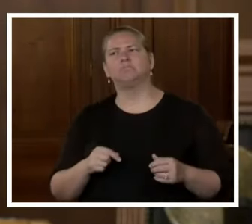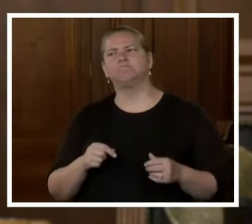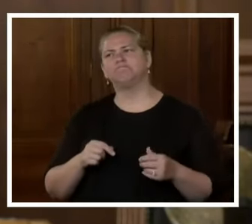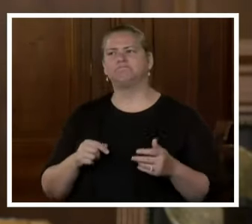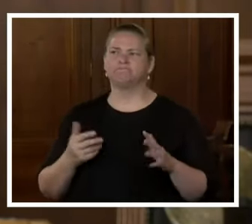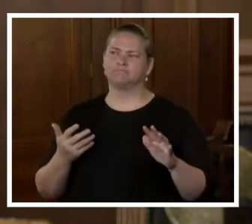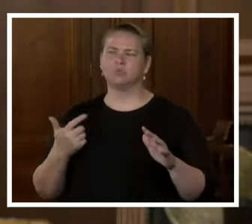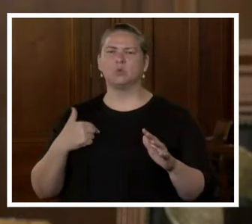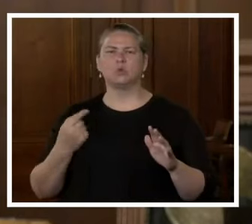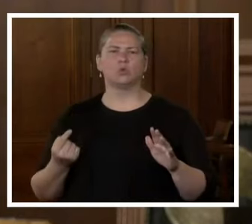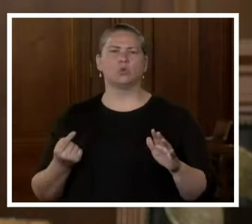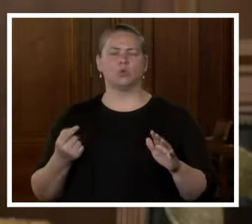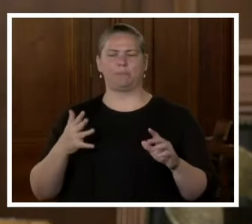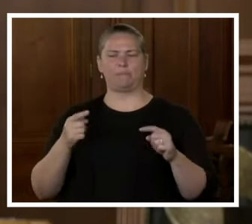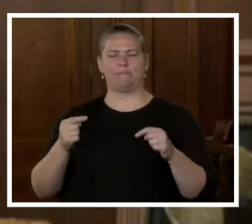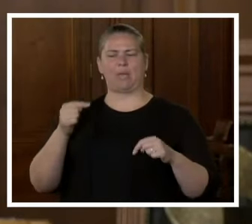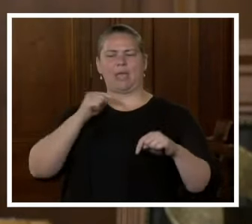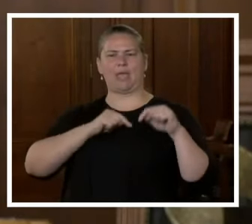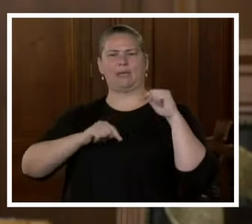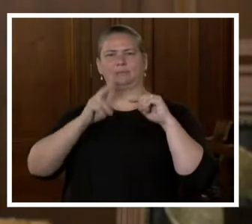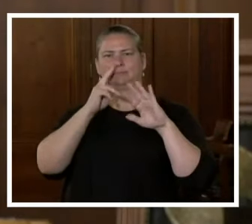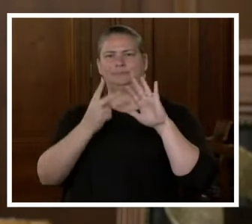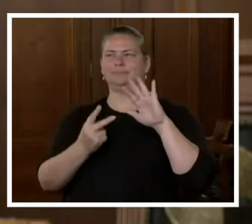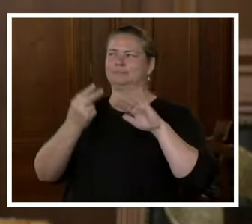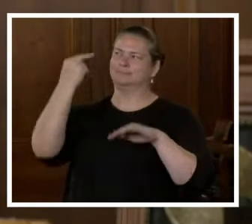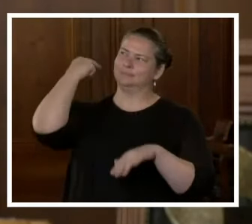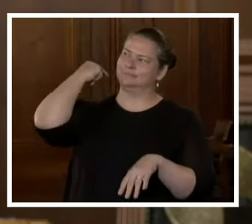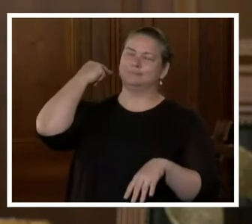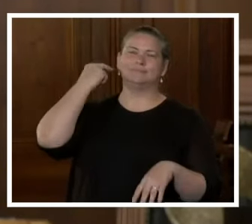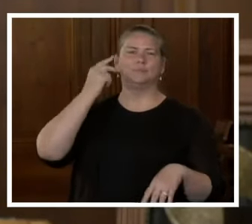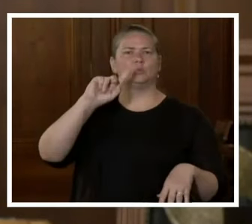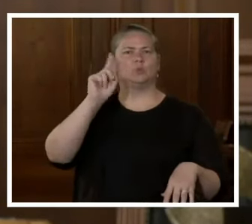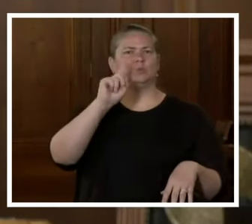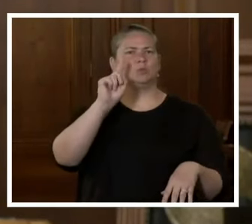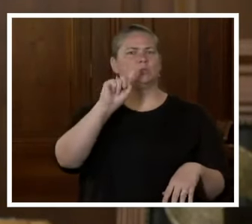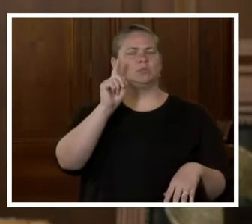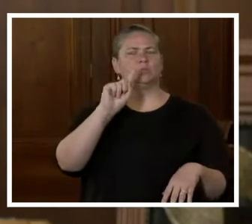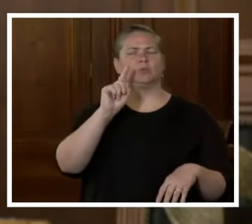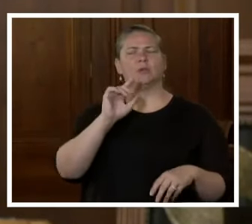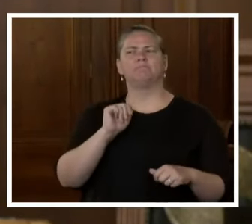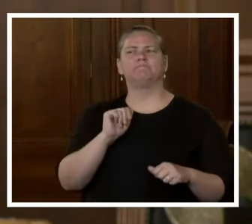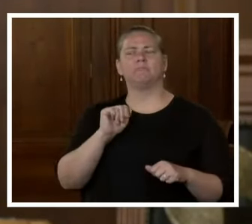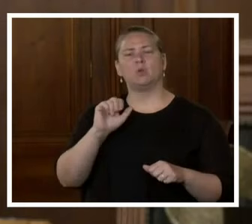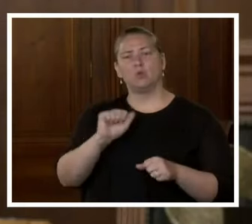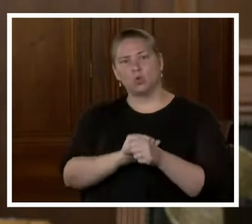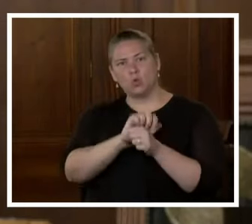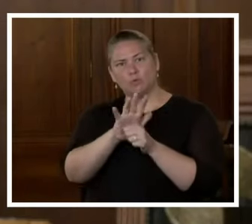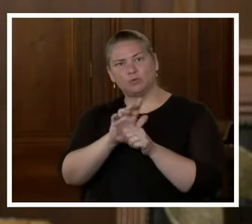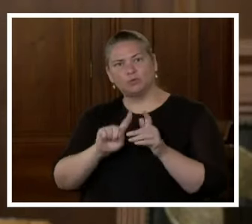IF WE CAN DEFEAT A PANDEMIC AND IF WE CAN REOPEN DURING IT AND